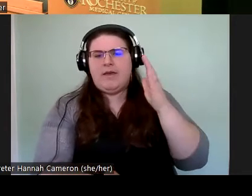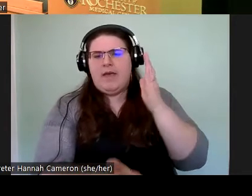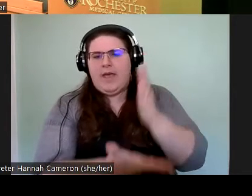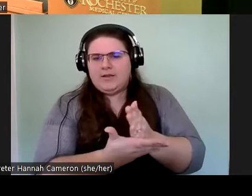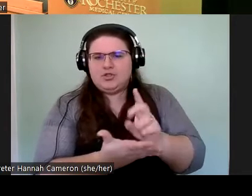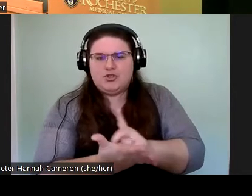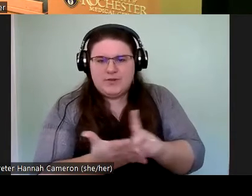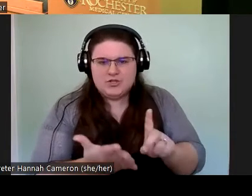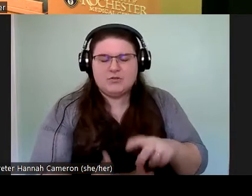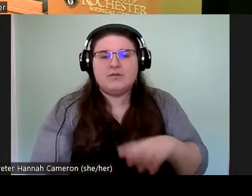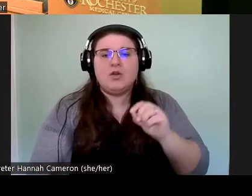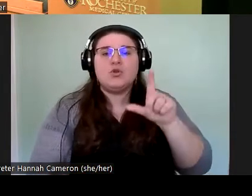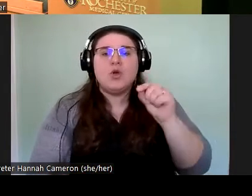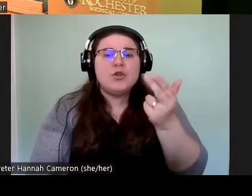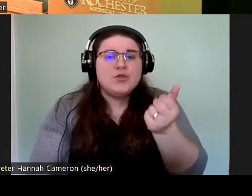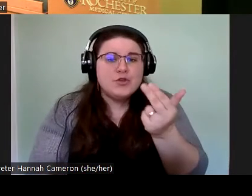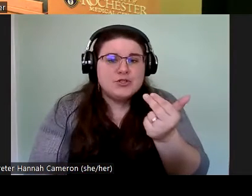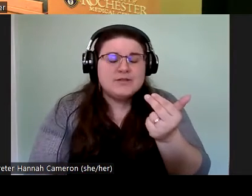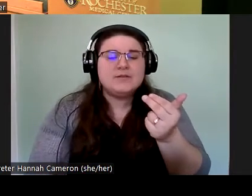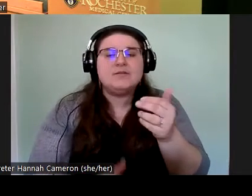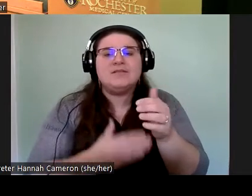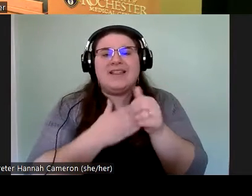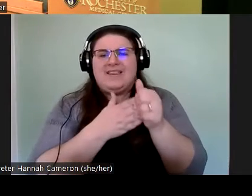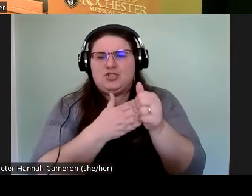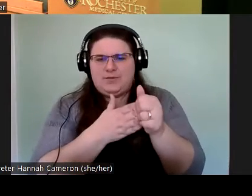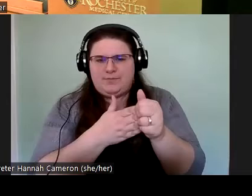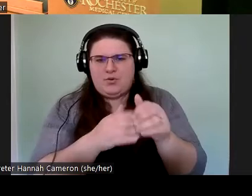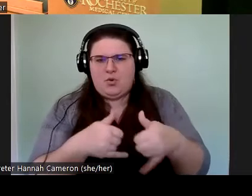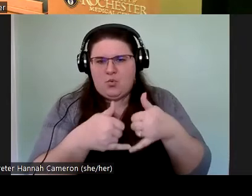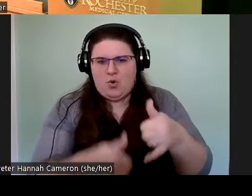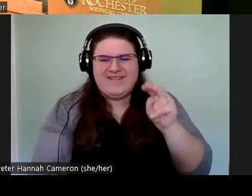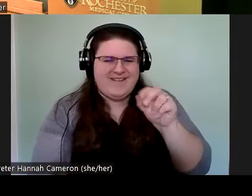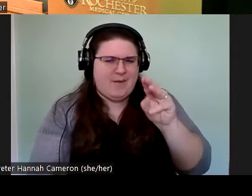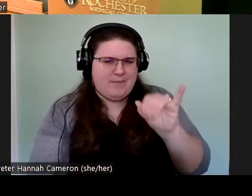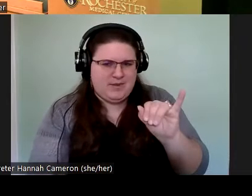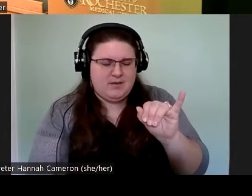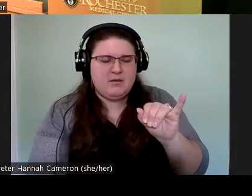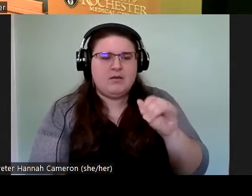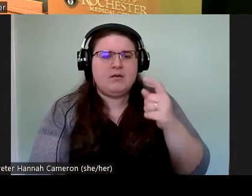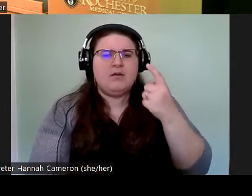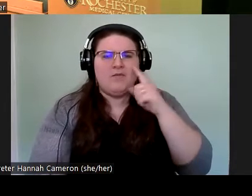leadership award from the National Council for Behavioral Health she's with us today to present